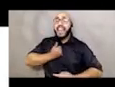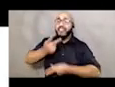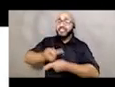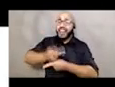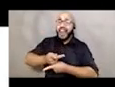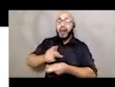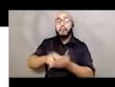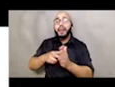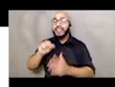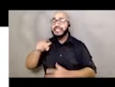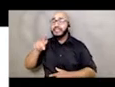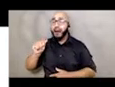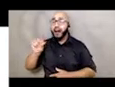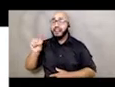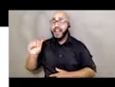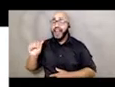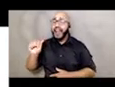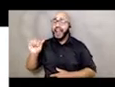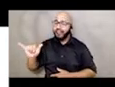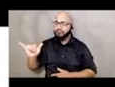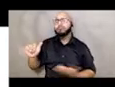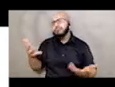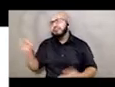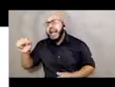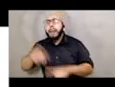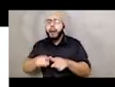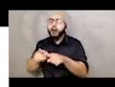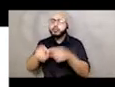It's learning to say no and it's paying attention to your needs,